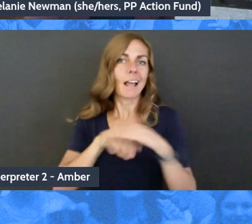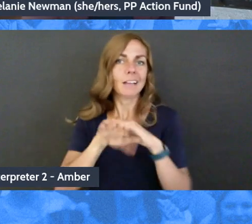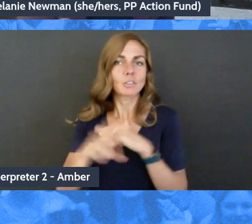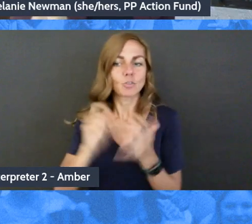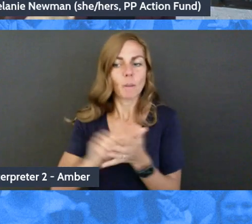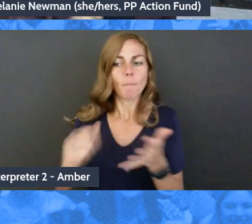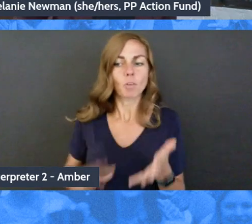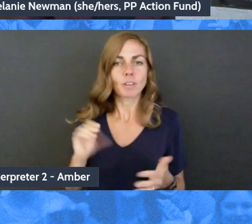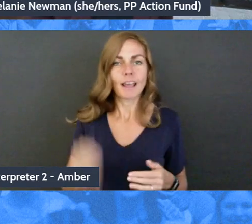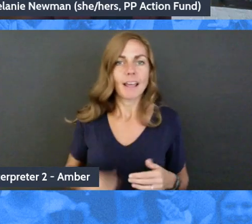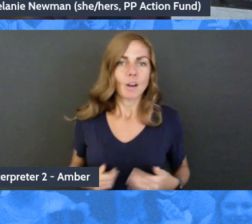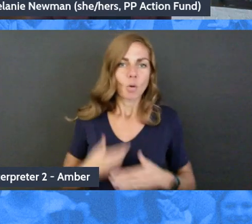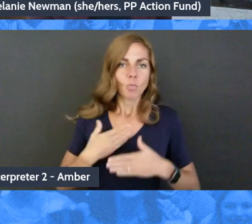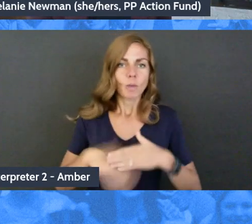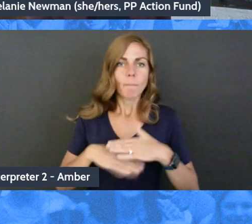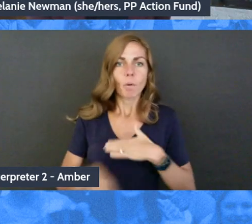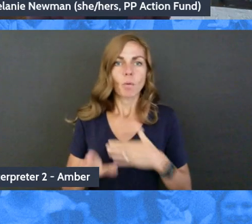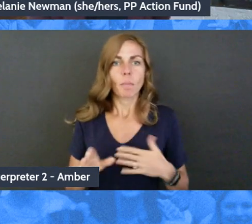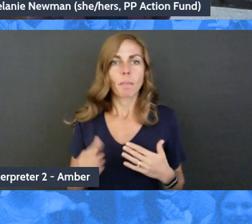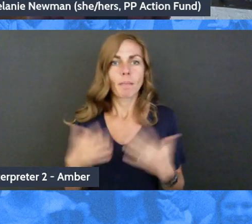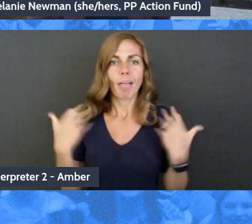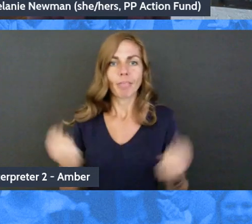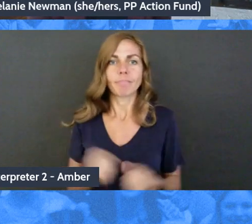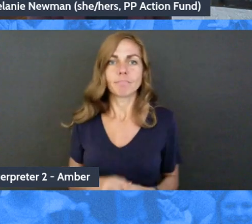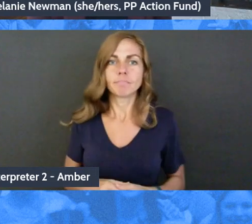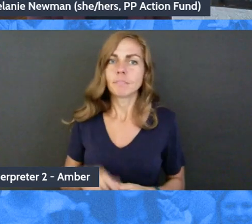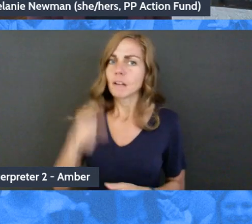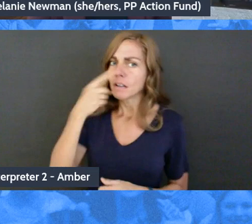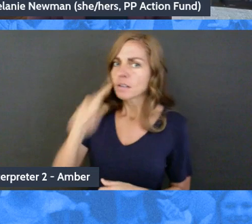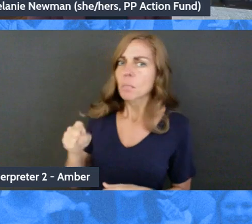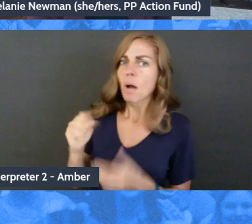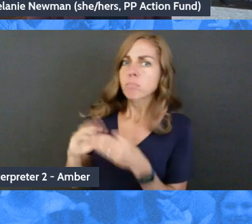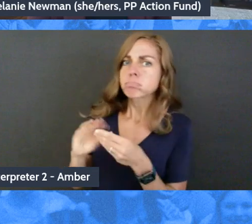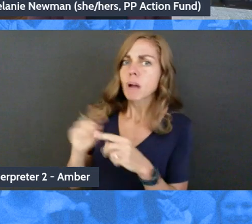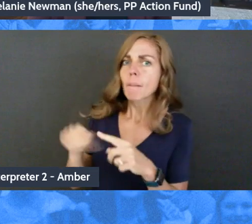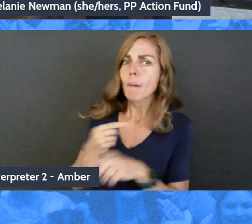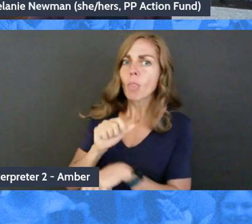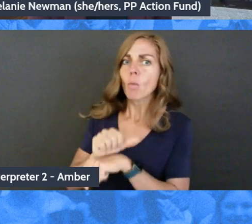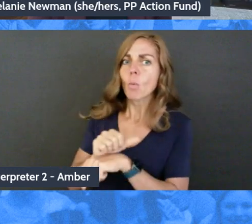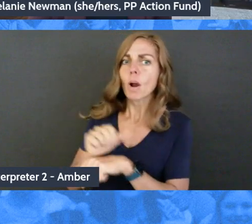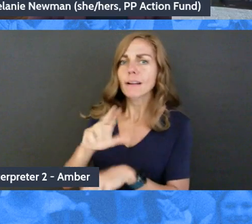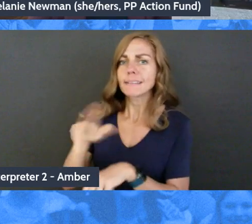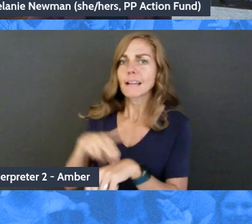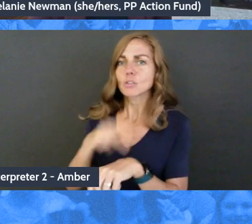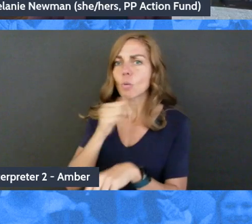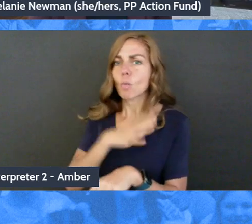Thank you for that. Uma, can you talk about the work of the National Women's Law Center? Sure, and thank you as well for having me.